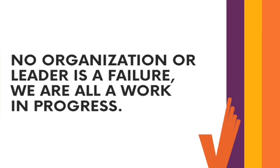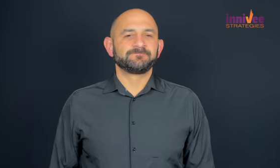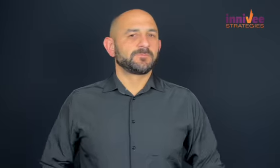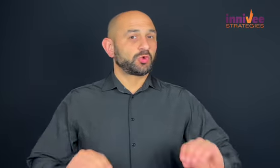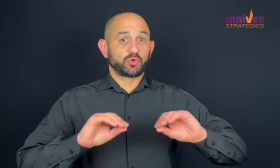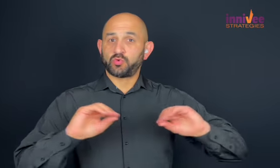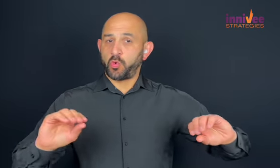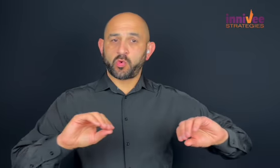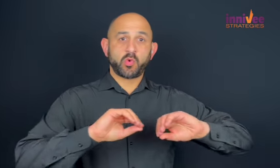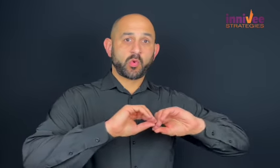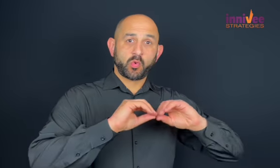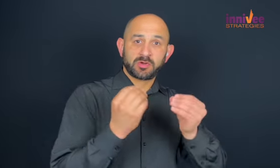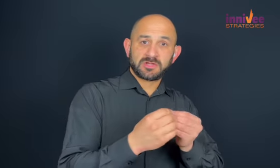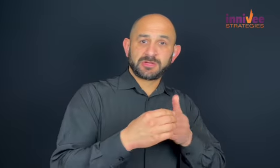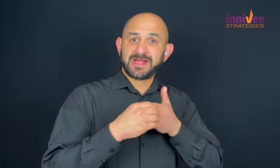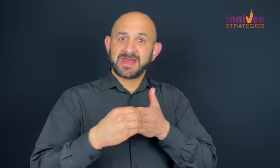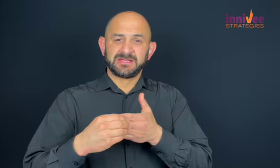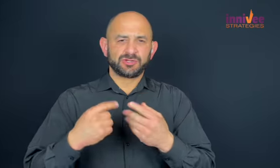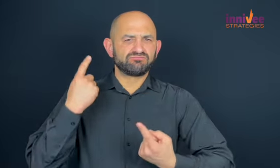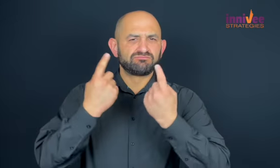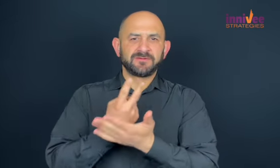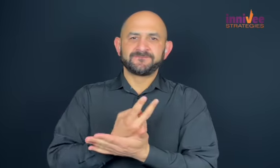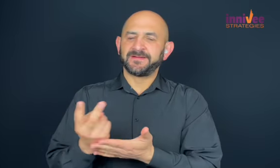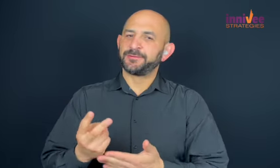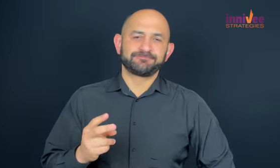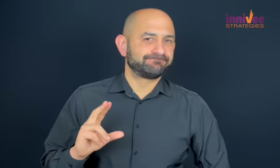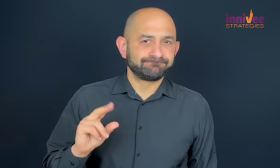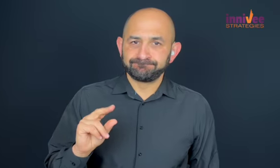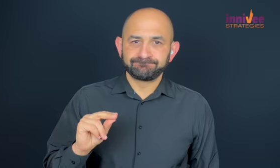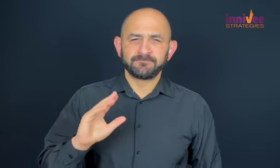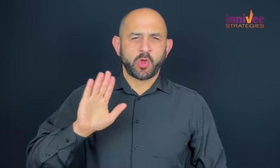No organization or leader is a failure,